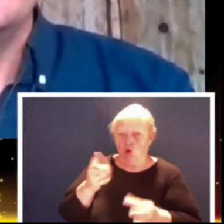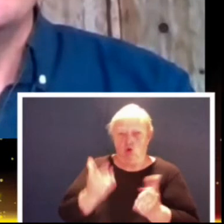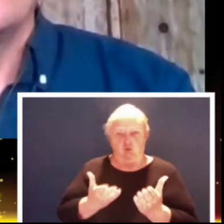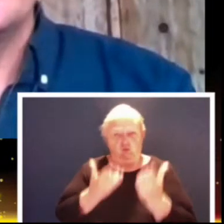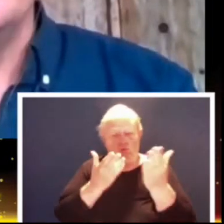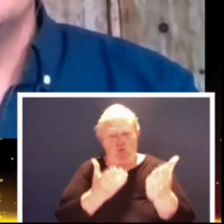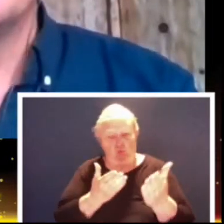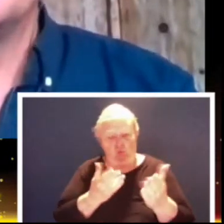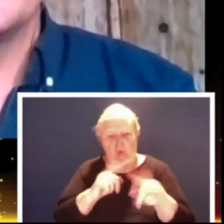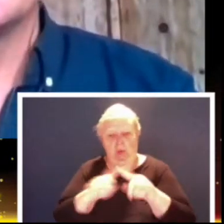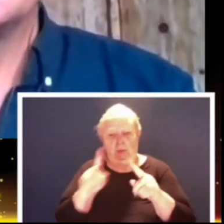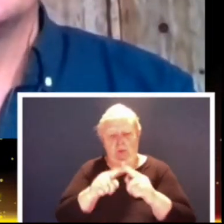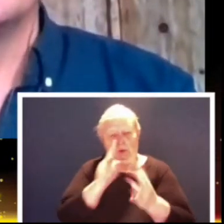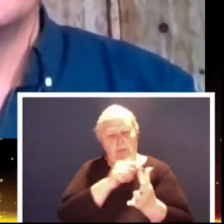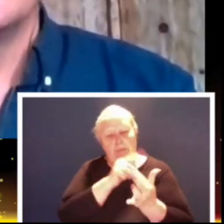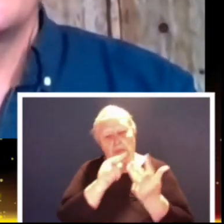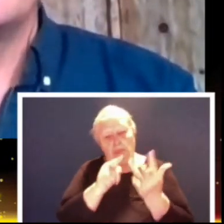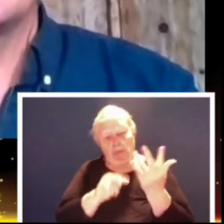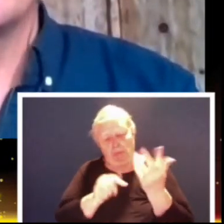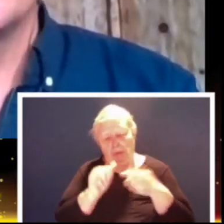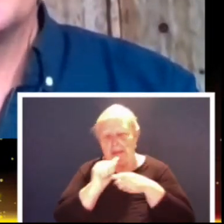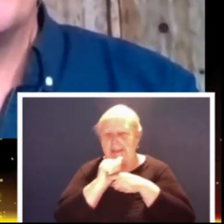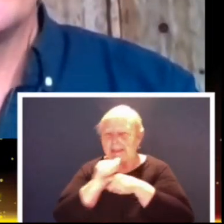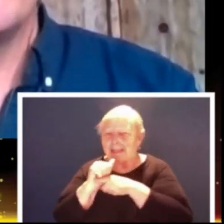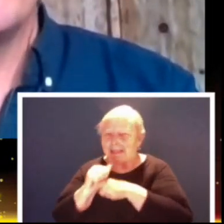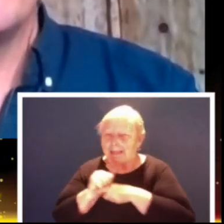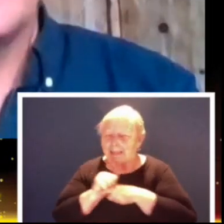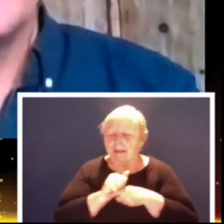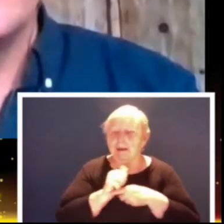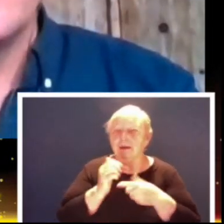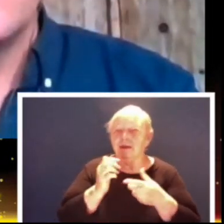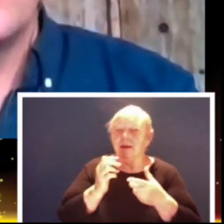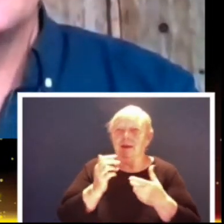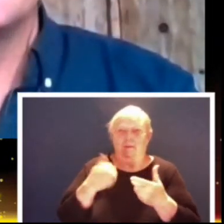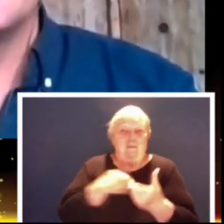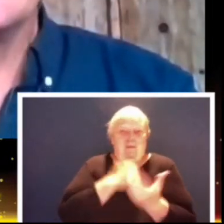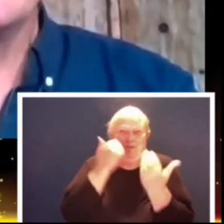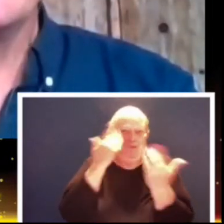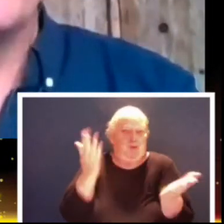what can you suggest to kind of encourage people to find ways that give them peace?